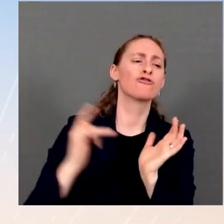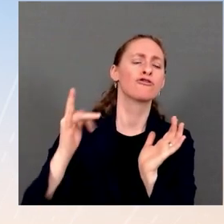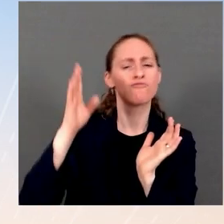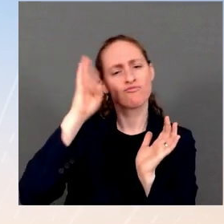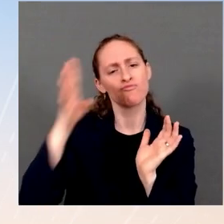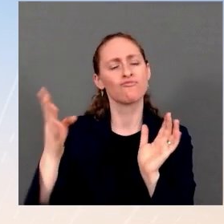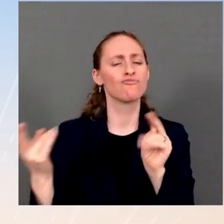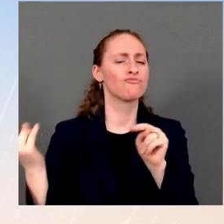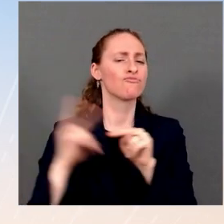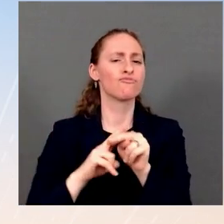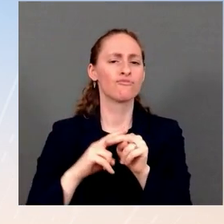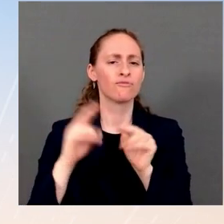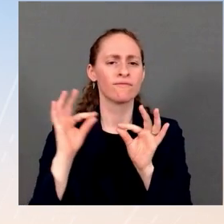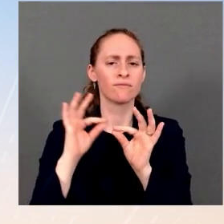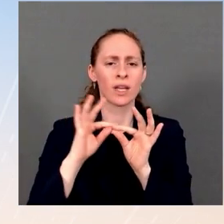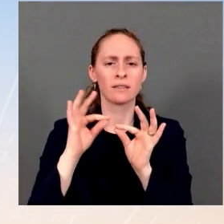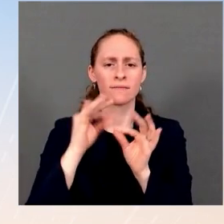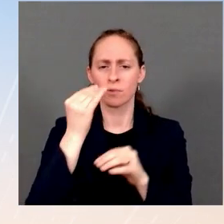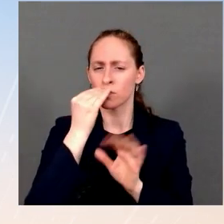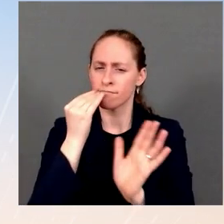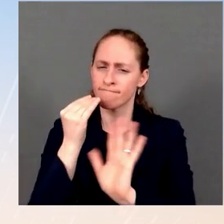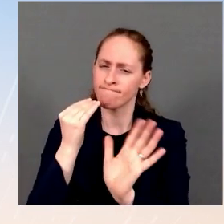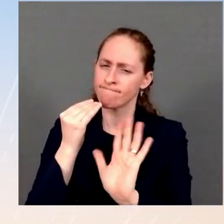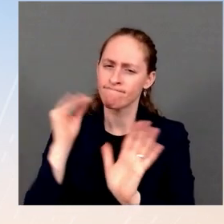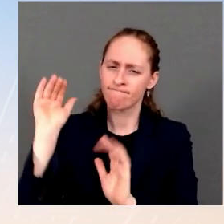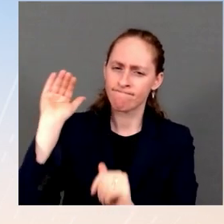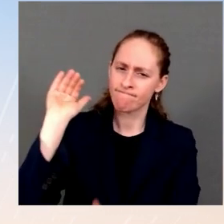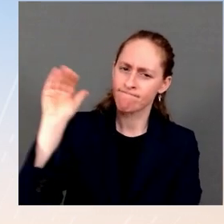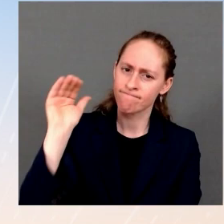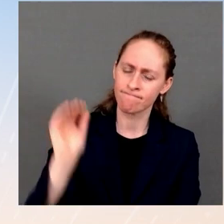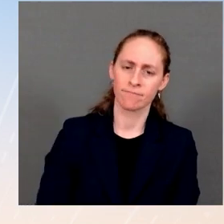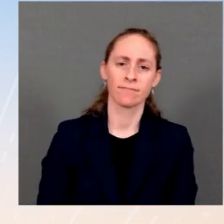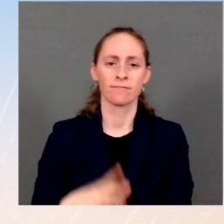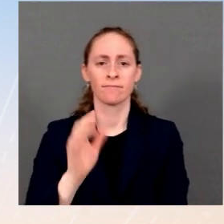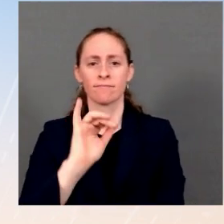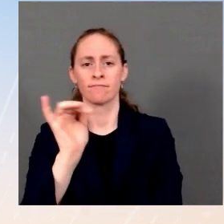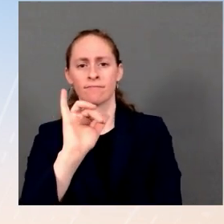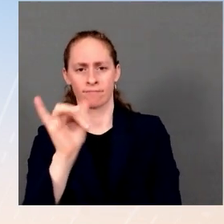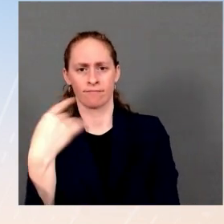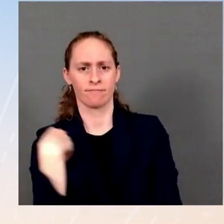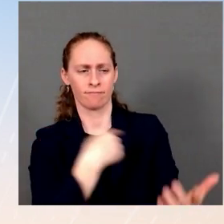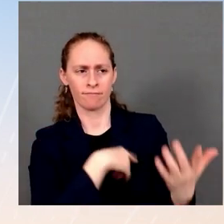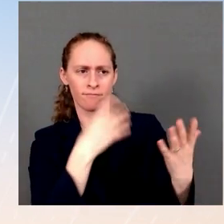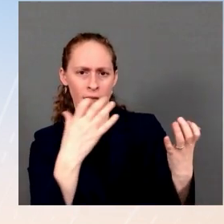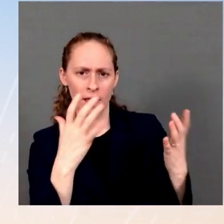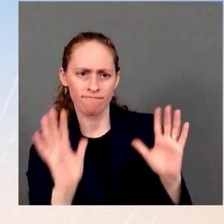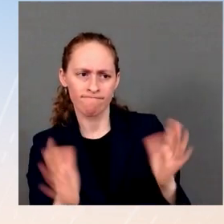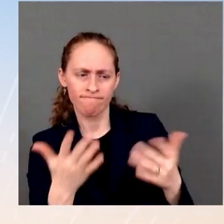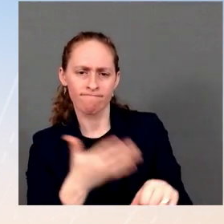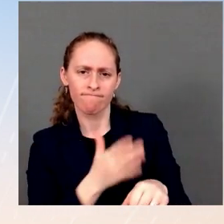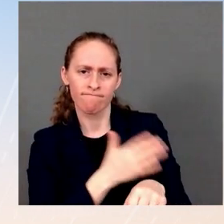with new actions to strengthen America's truck- trucking workforce, another critical link in our supply chain.